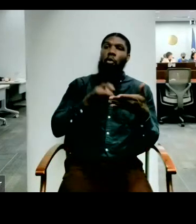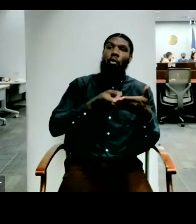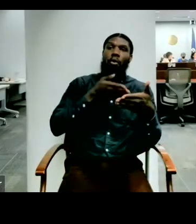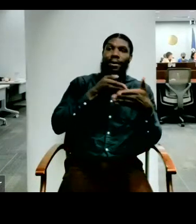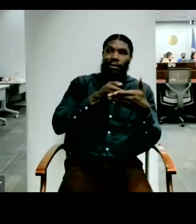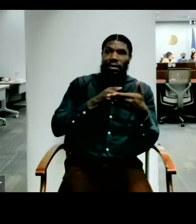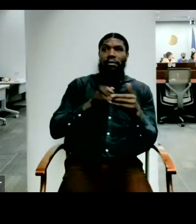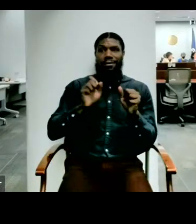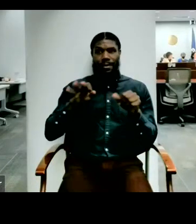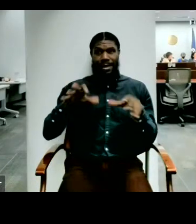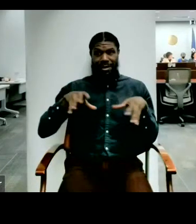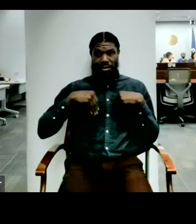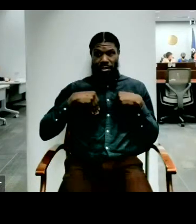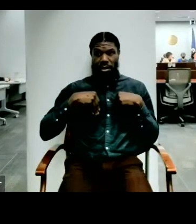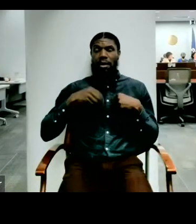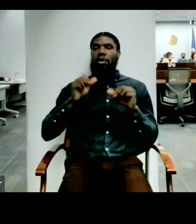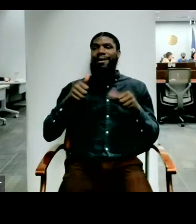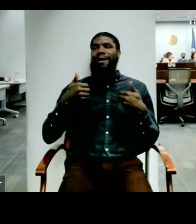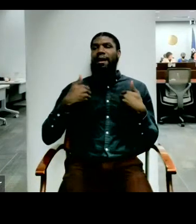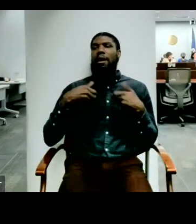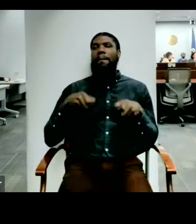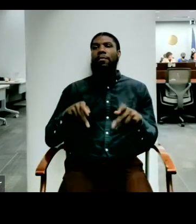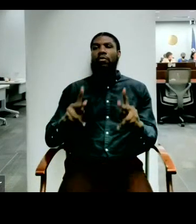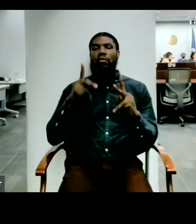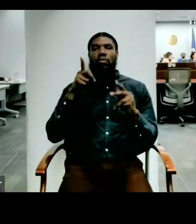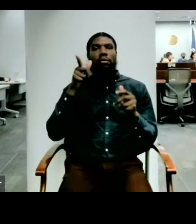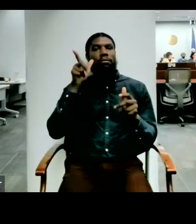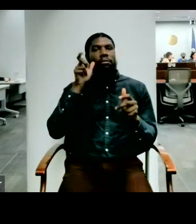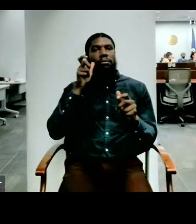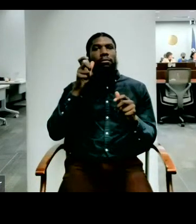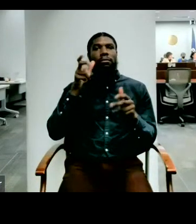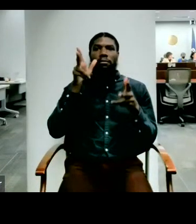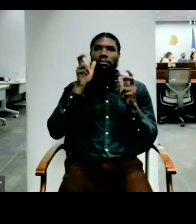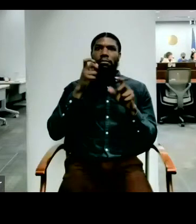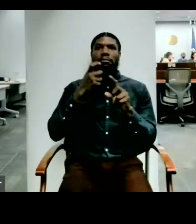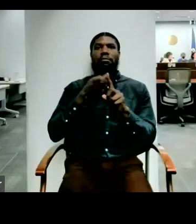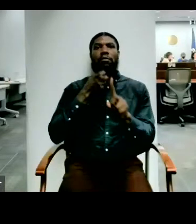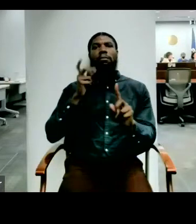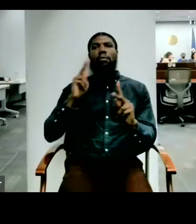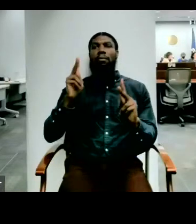so that we can have the opportunity to hear from those who have traveled some,